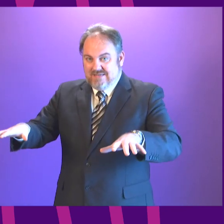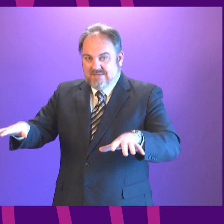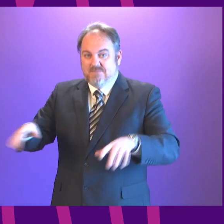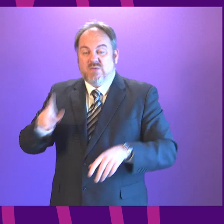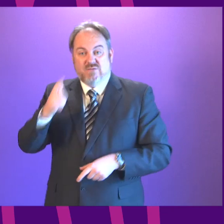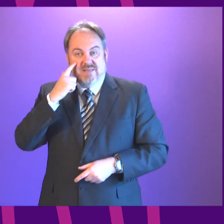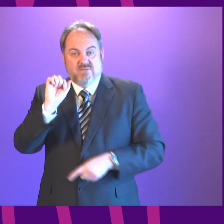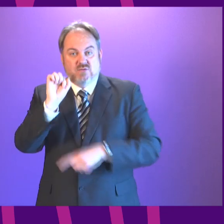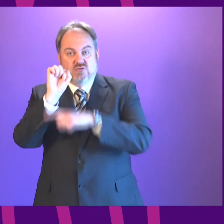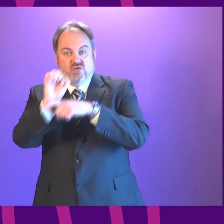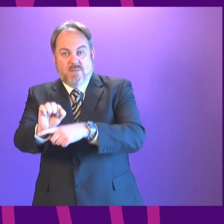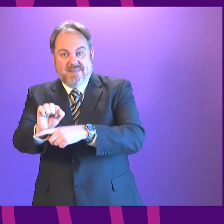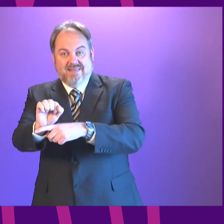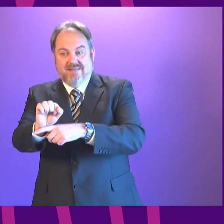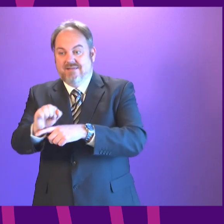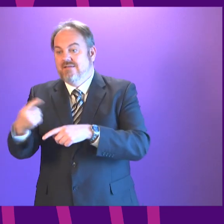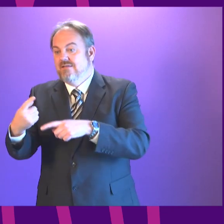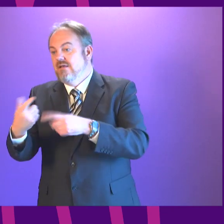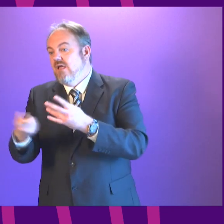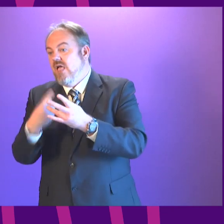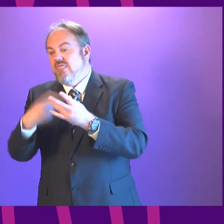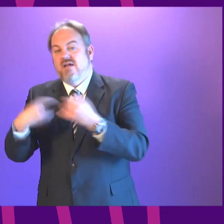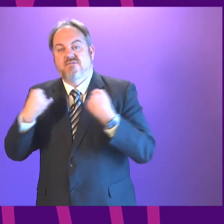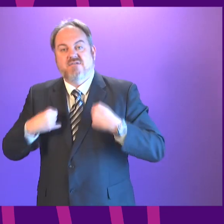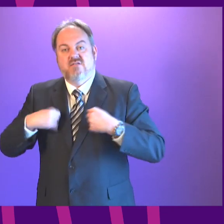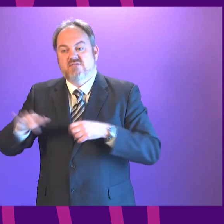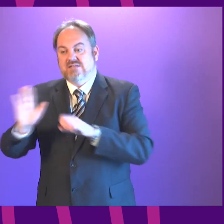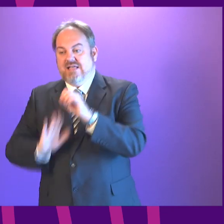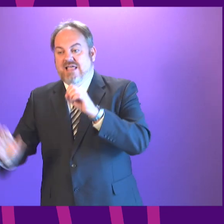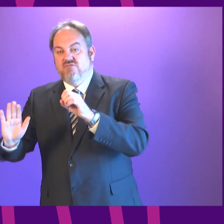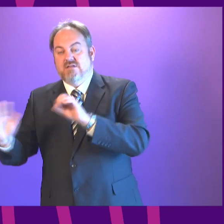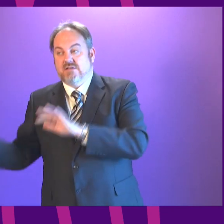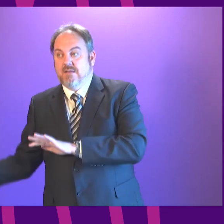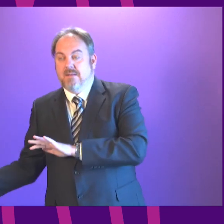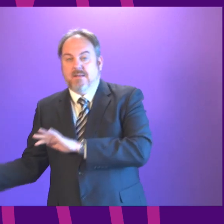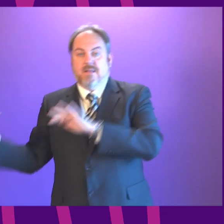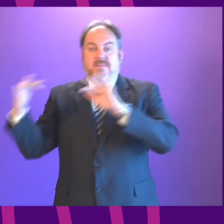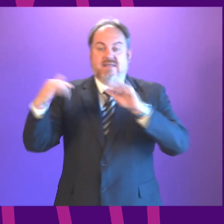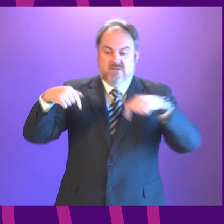it from areas where it is already circulating more widely. The travel ban will remain in